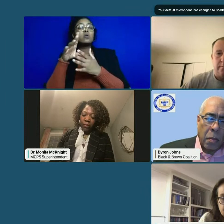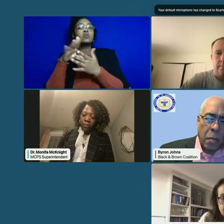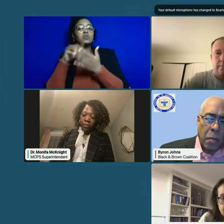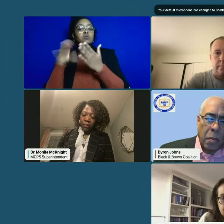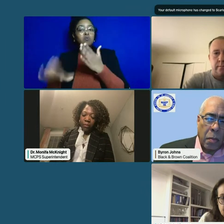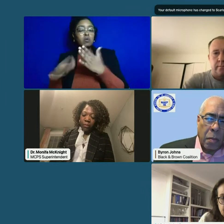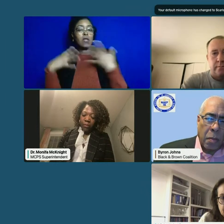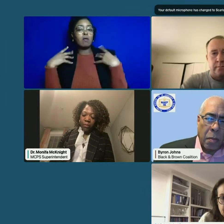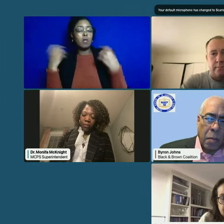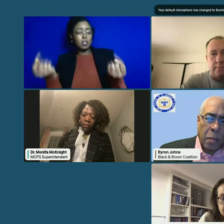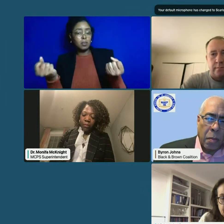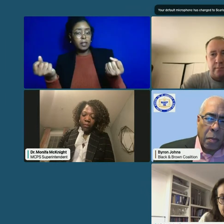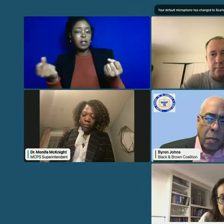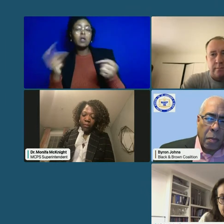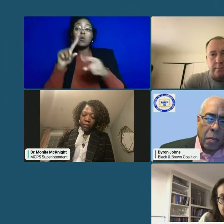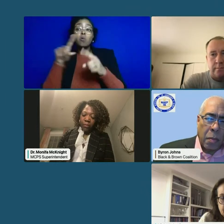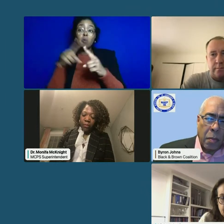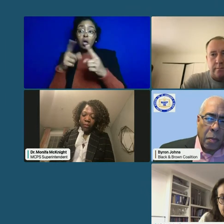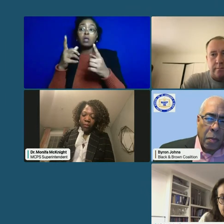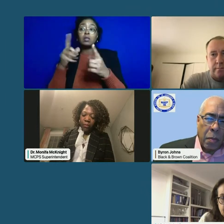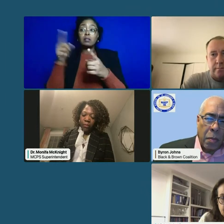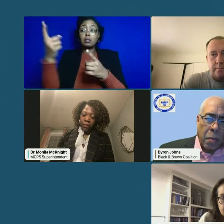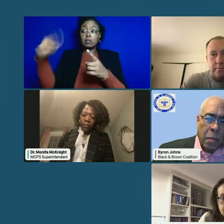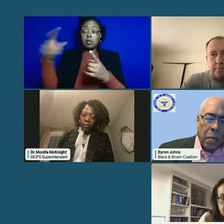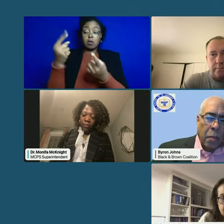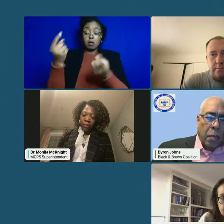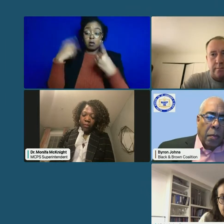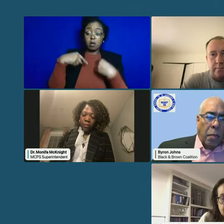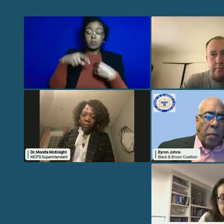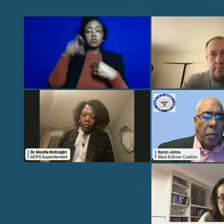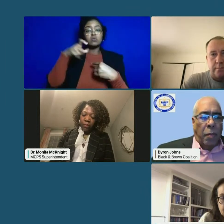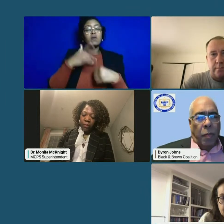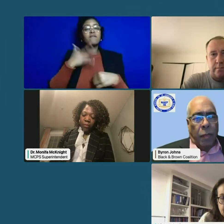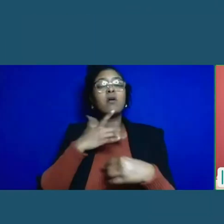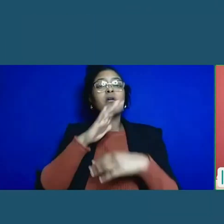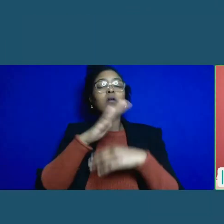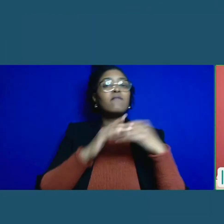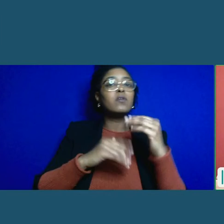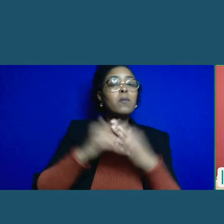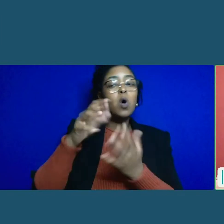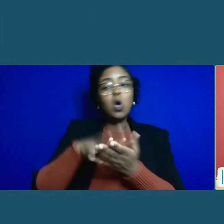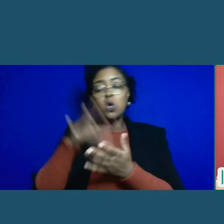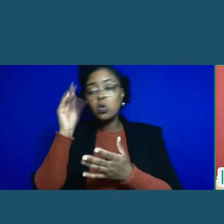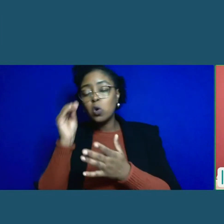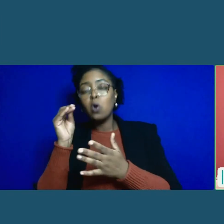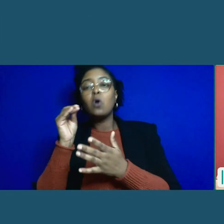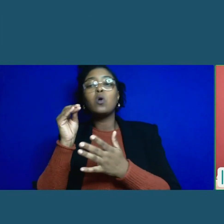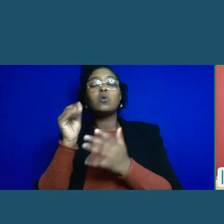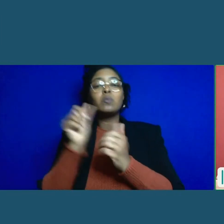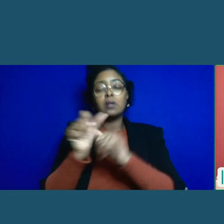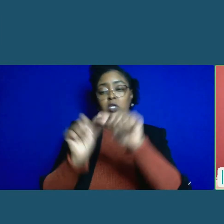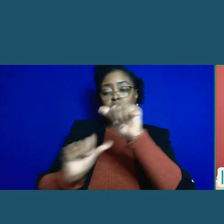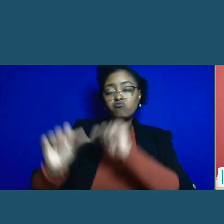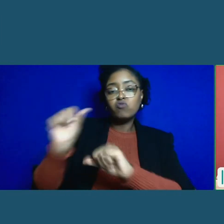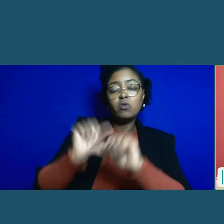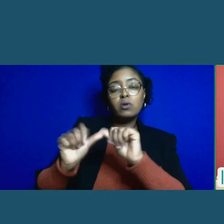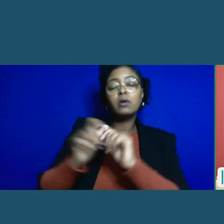. It speaks to students. Well being when we want our students to come to school, we want them to be in an environment where